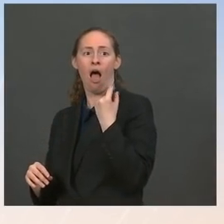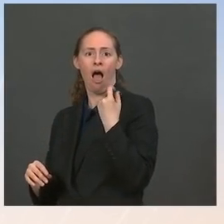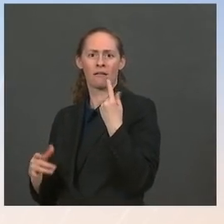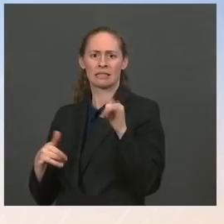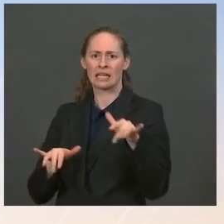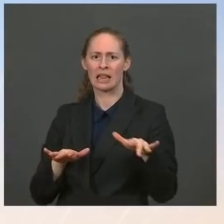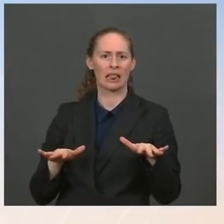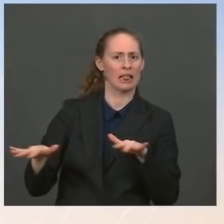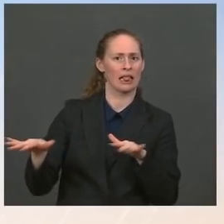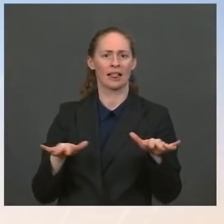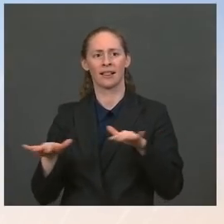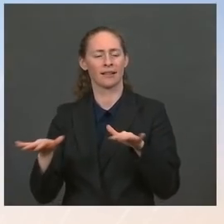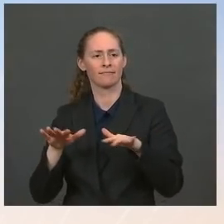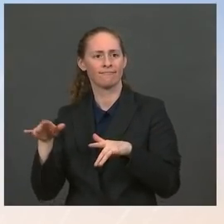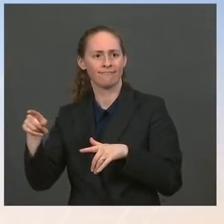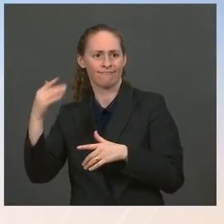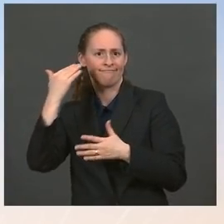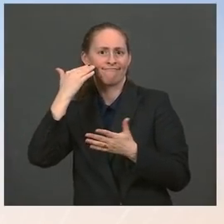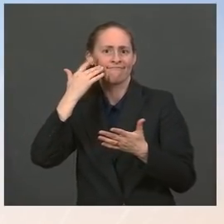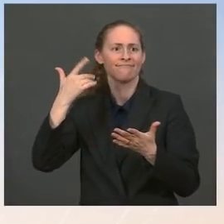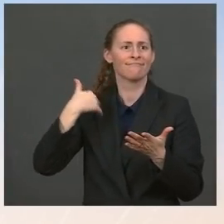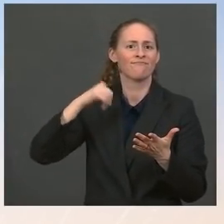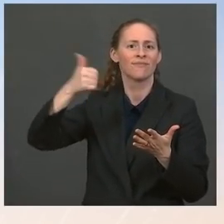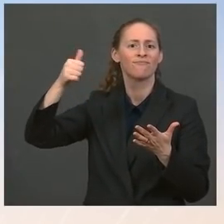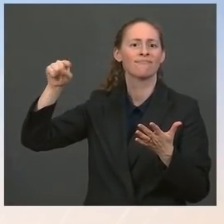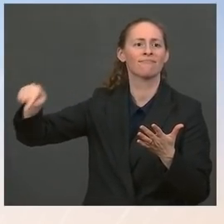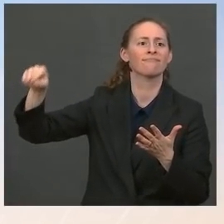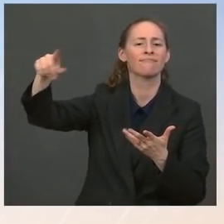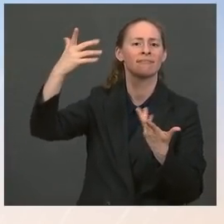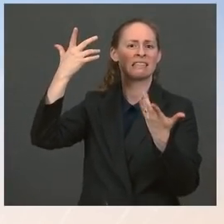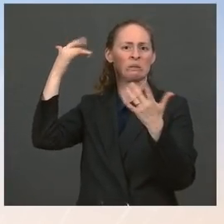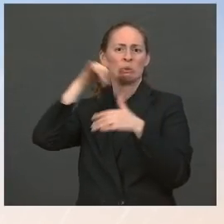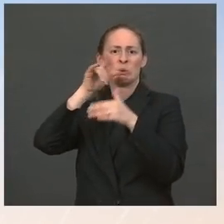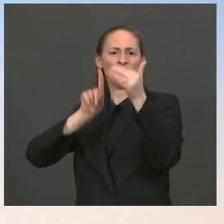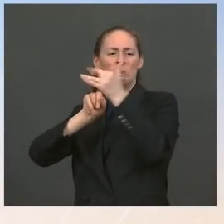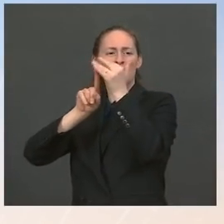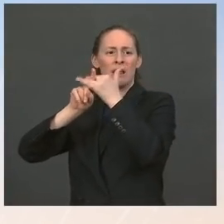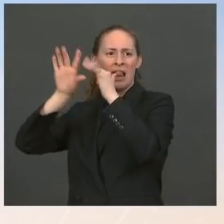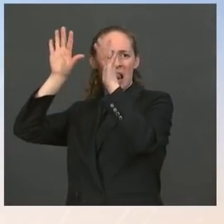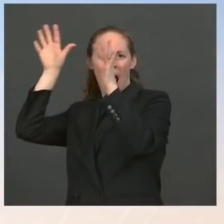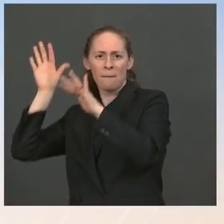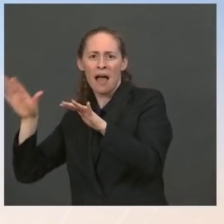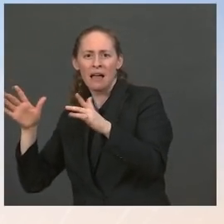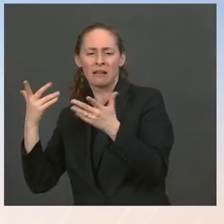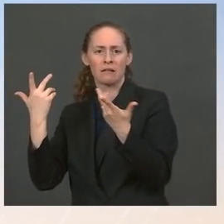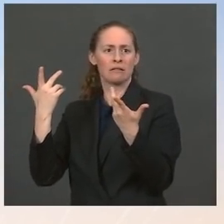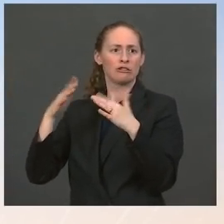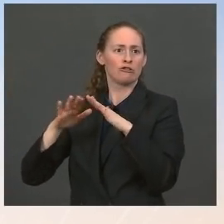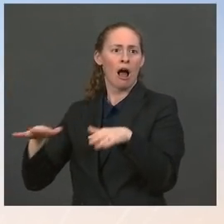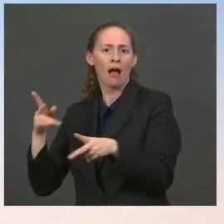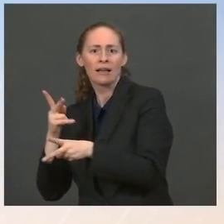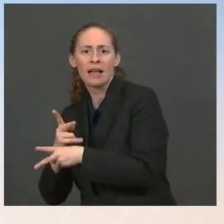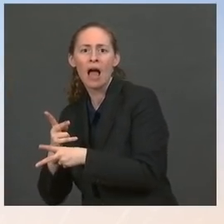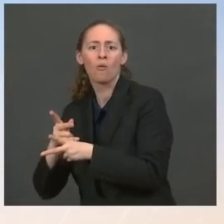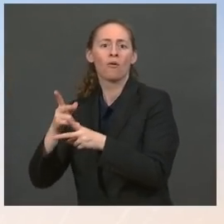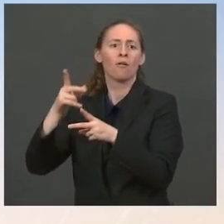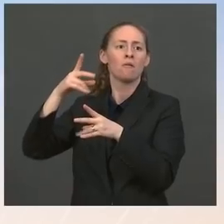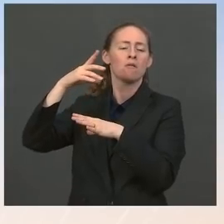that the bigger social service/ climates package is conducted? I mean, how does he tour as well as, you know, work the phones